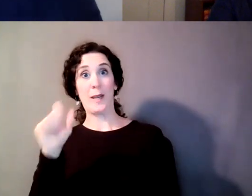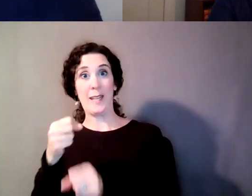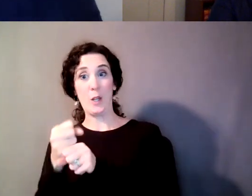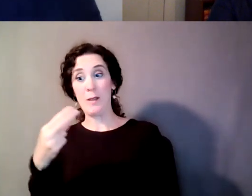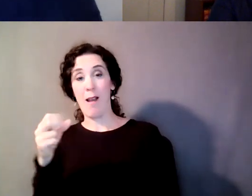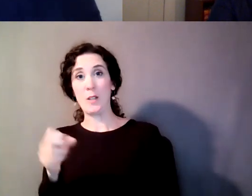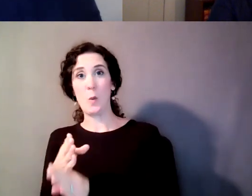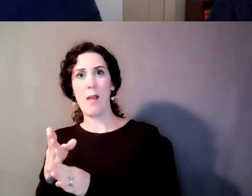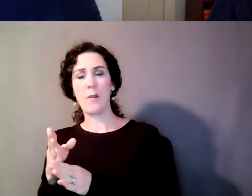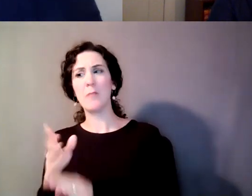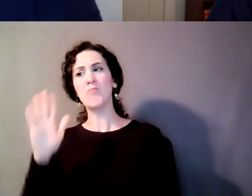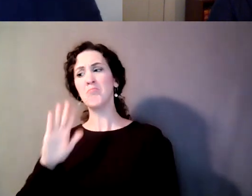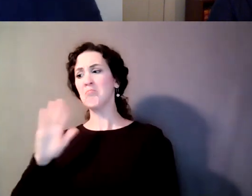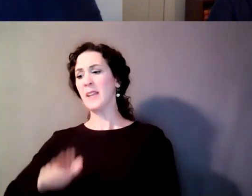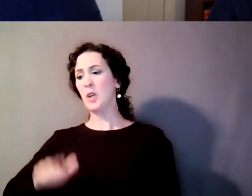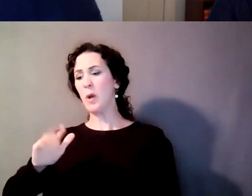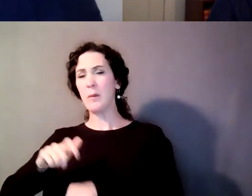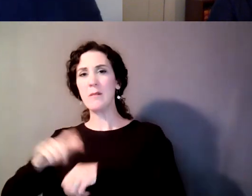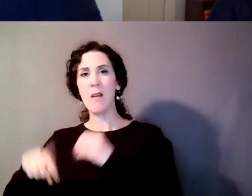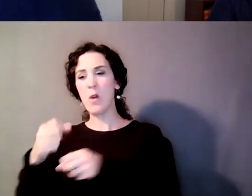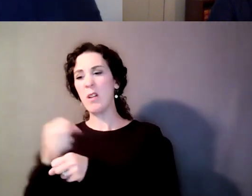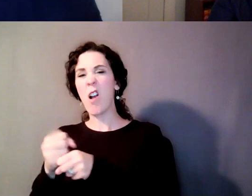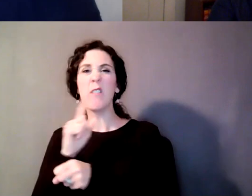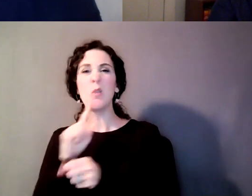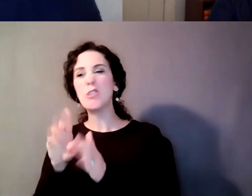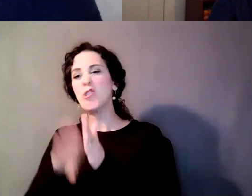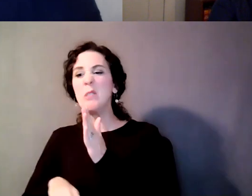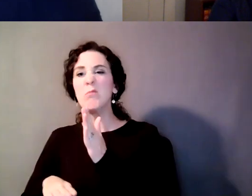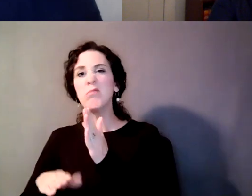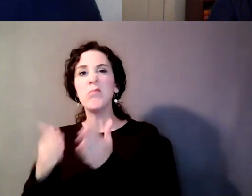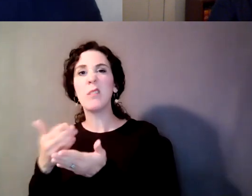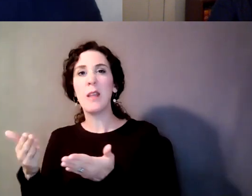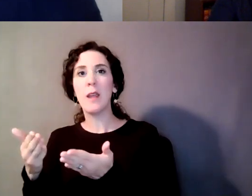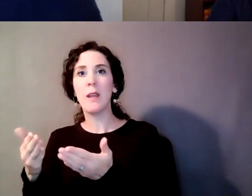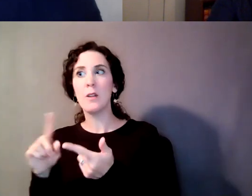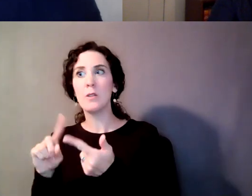a poor quality and expensive commodity to a ubiquitous and often delicious and expensive